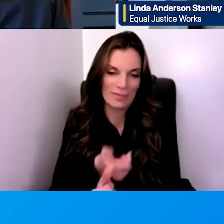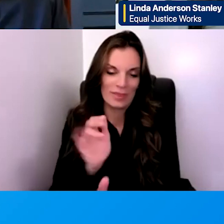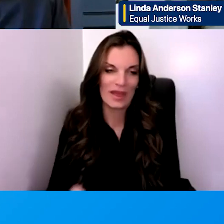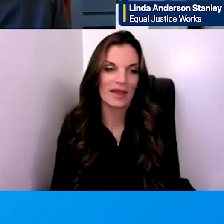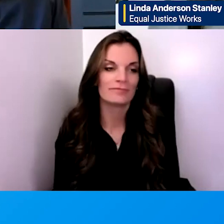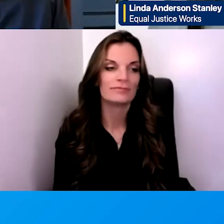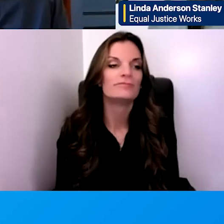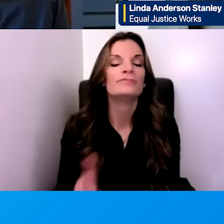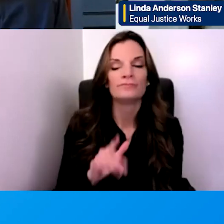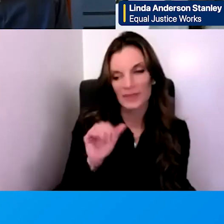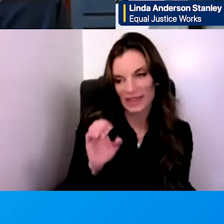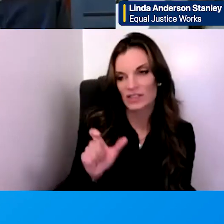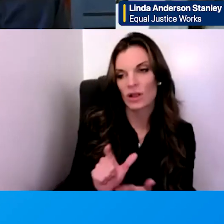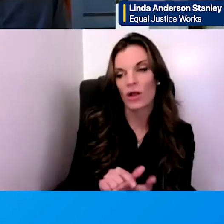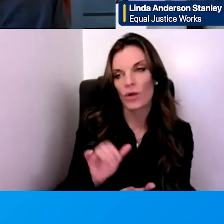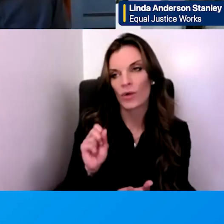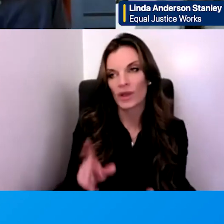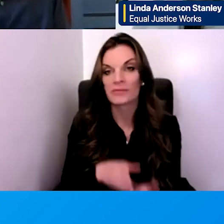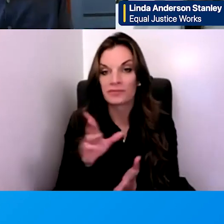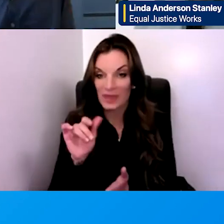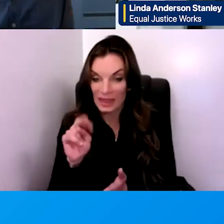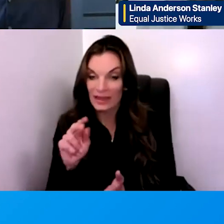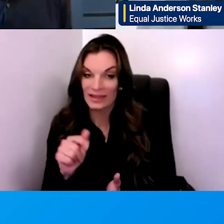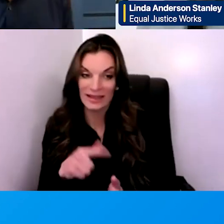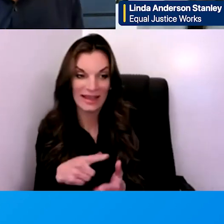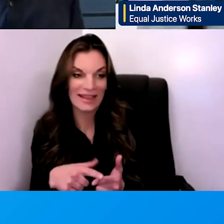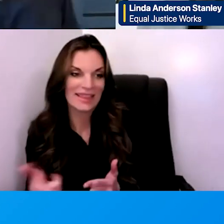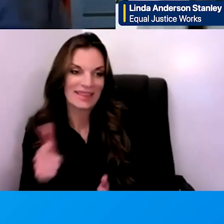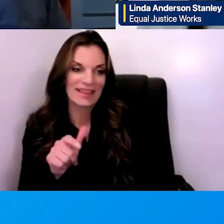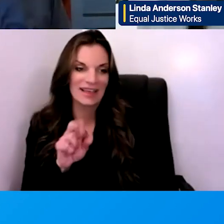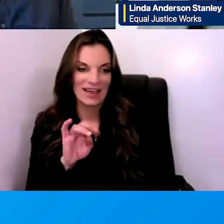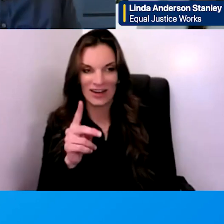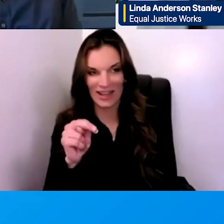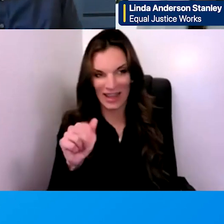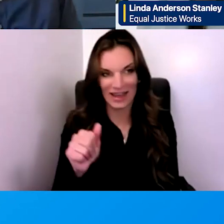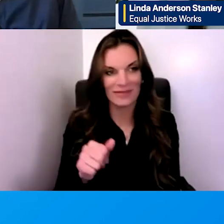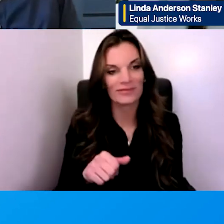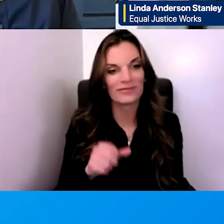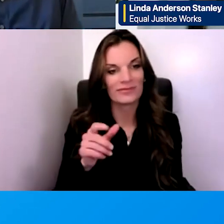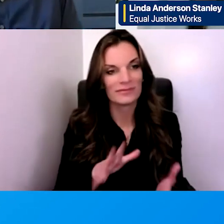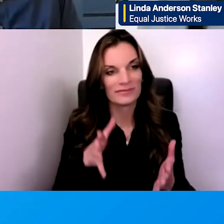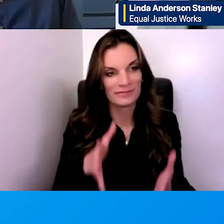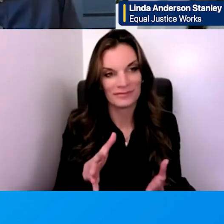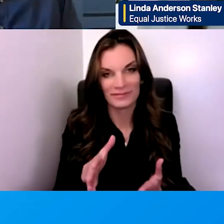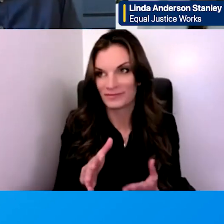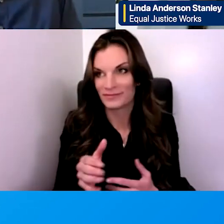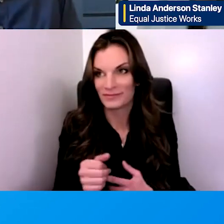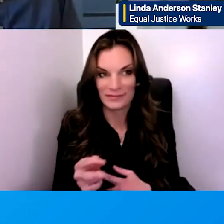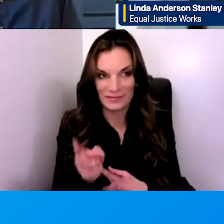building on case law and within the legal limits. So Linda and Ariadna, you both have about two and a half